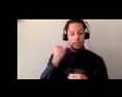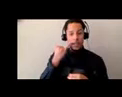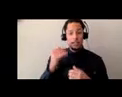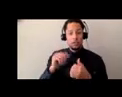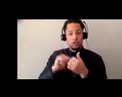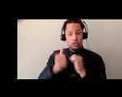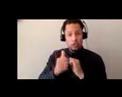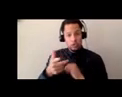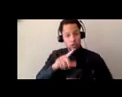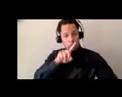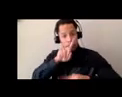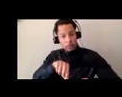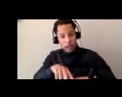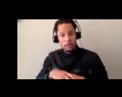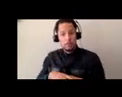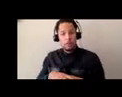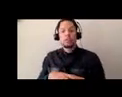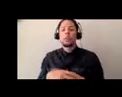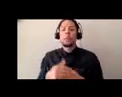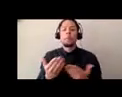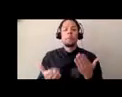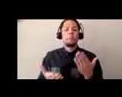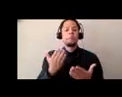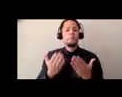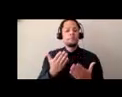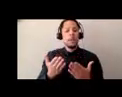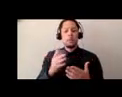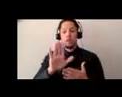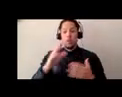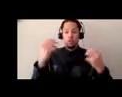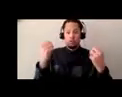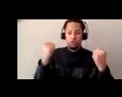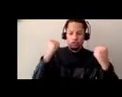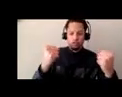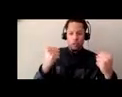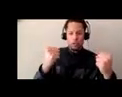that you really want to bring in terms of your strengths, you know, please do put that